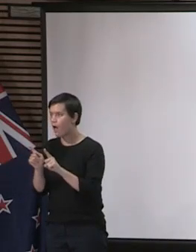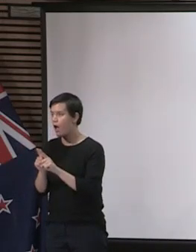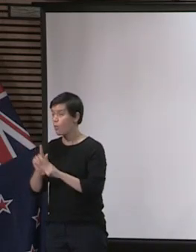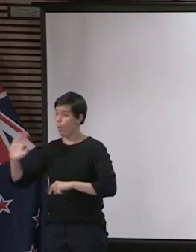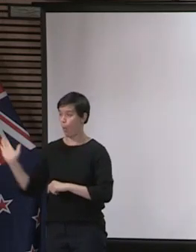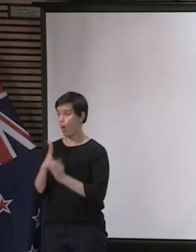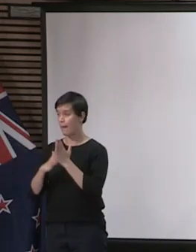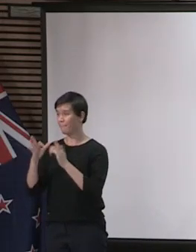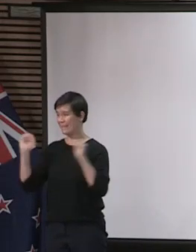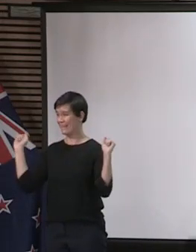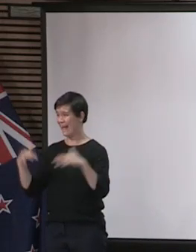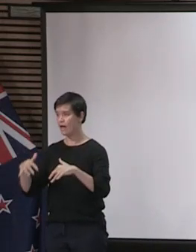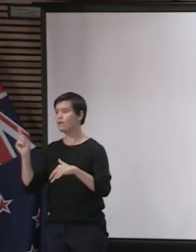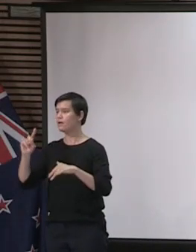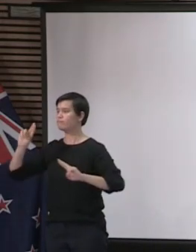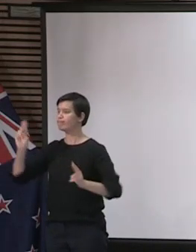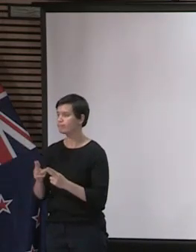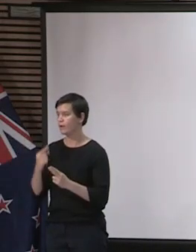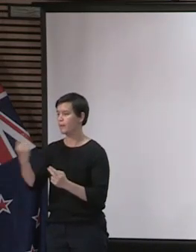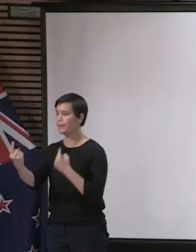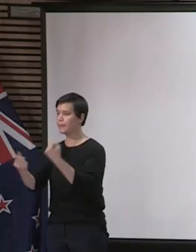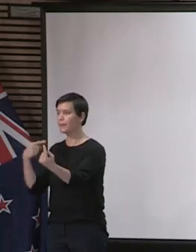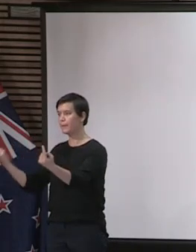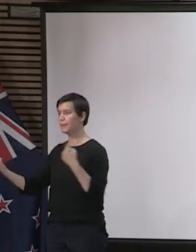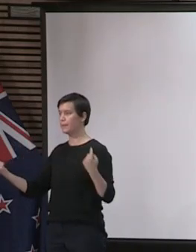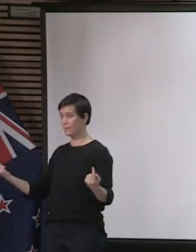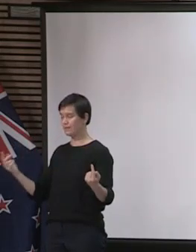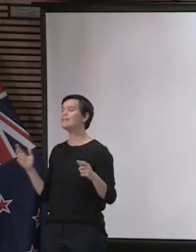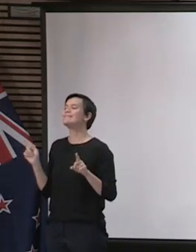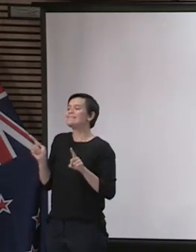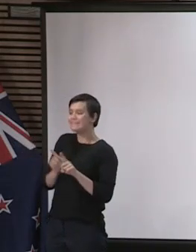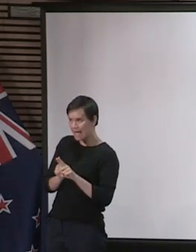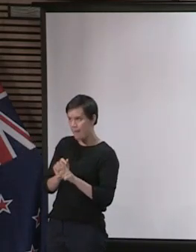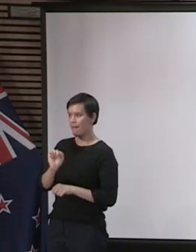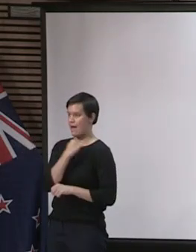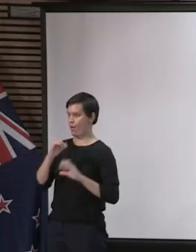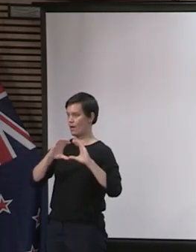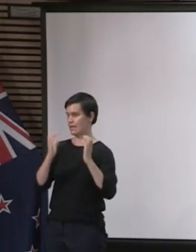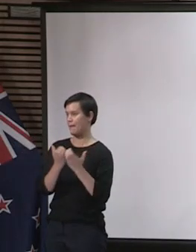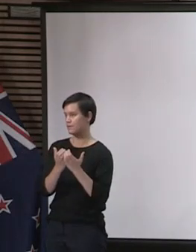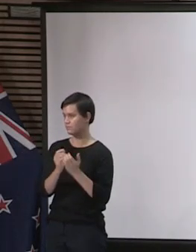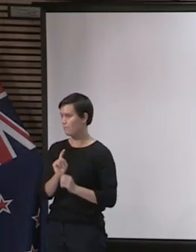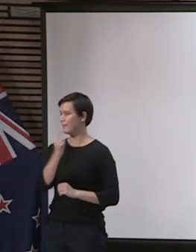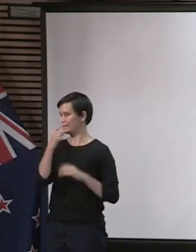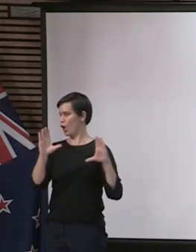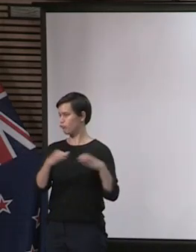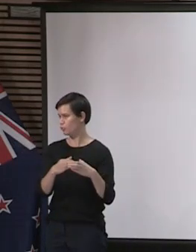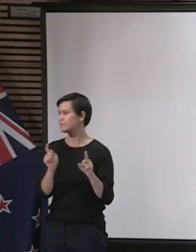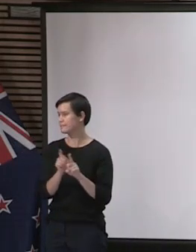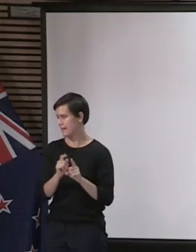Parliament could operate with reduced attendance and with